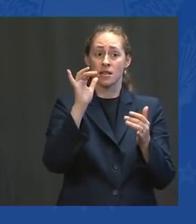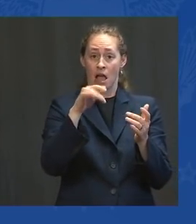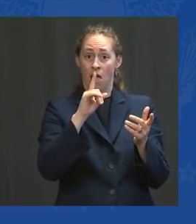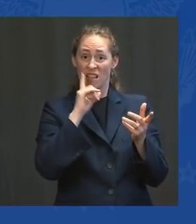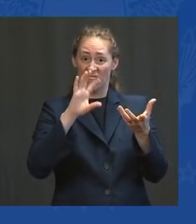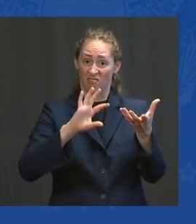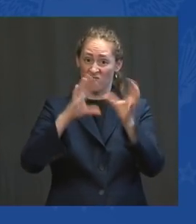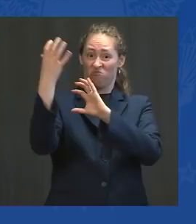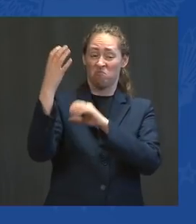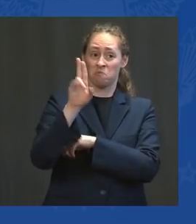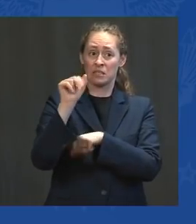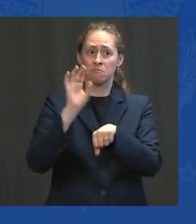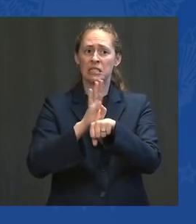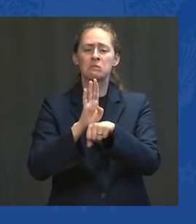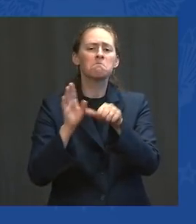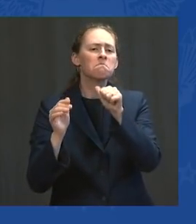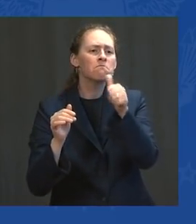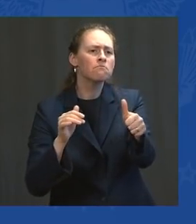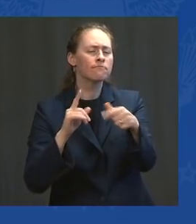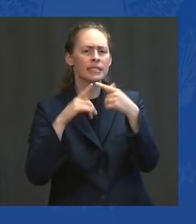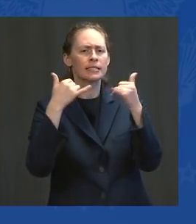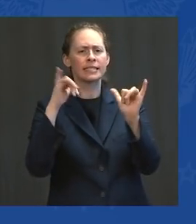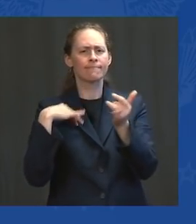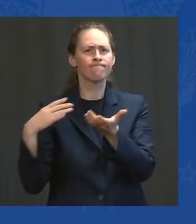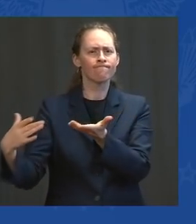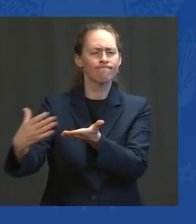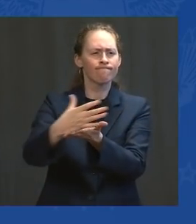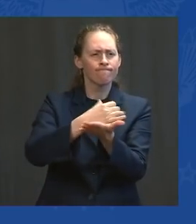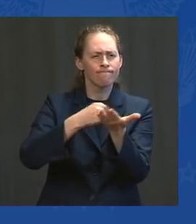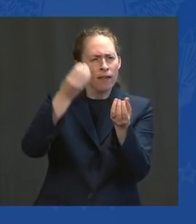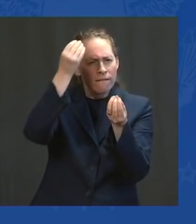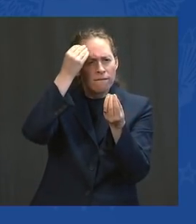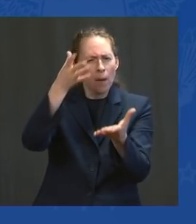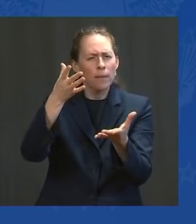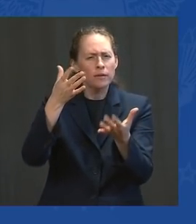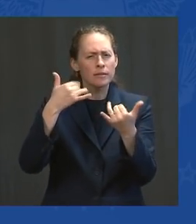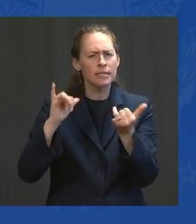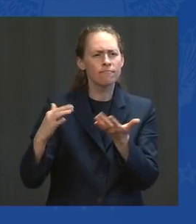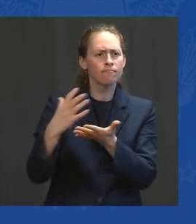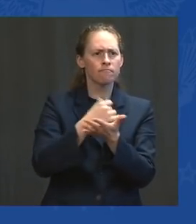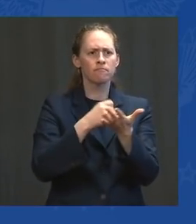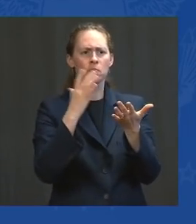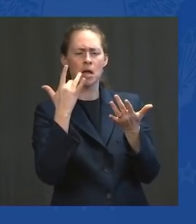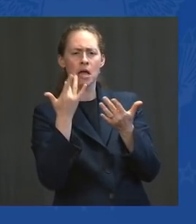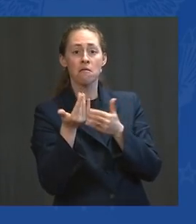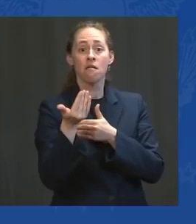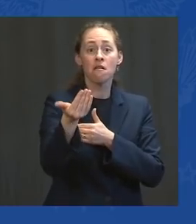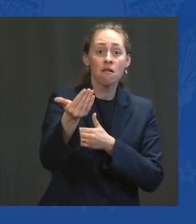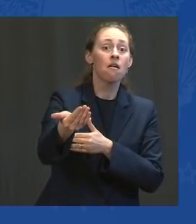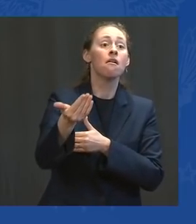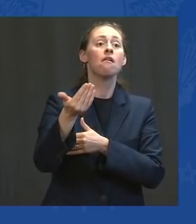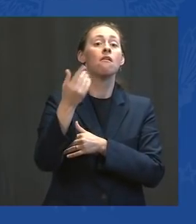to the full extent of the attack. And I'm going to have more to say about this in the next several days. We're getting more detail and information.